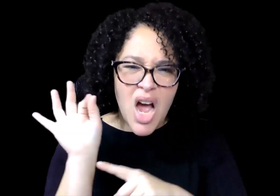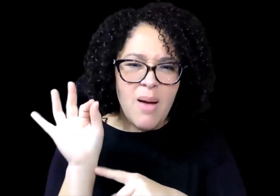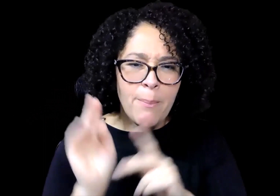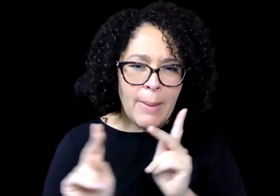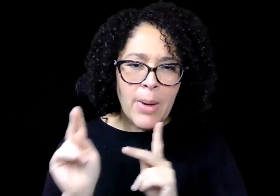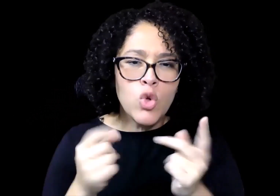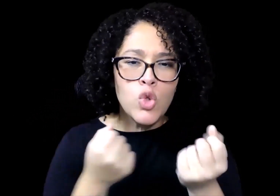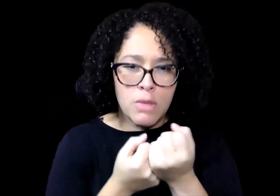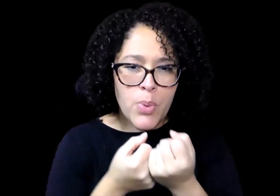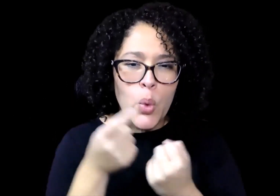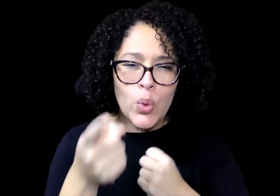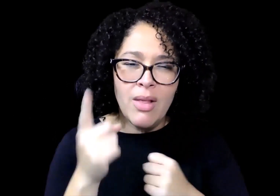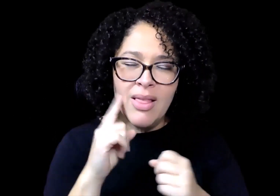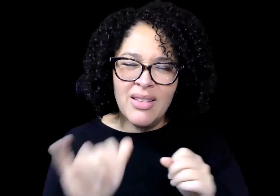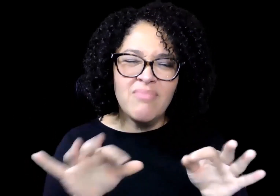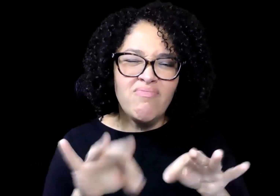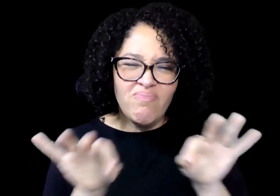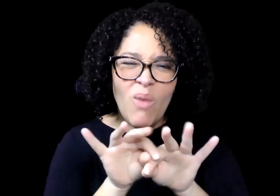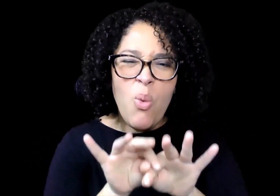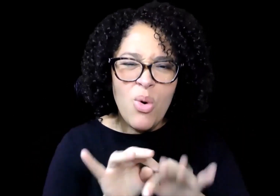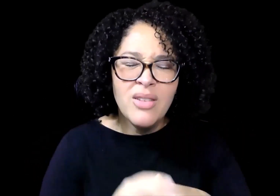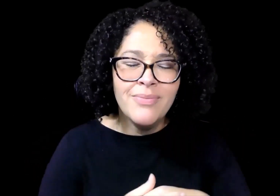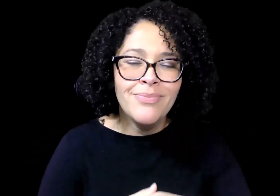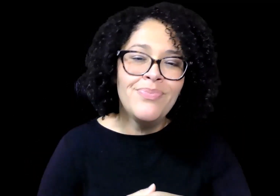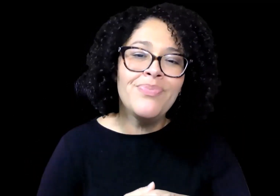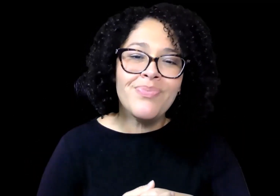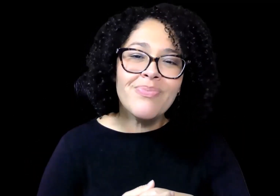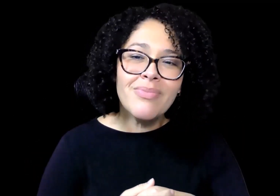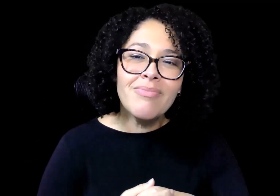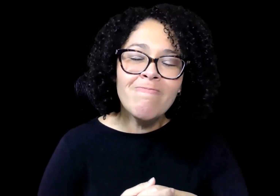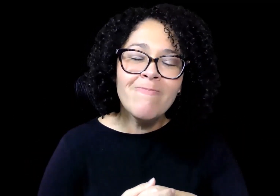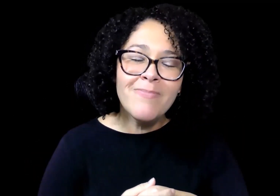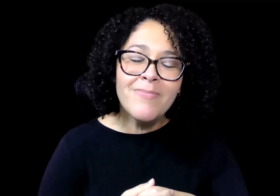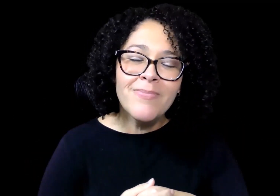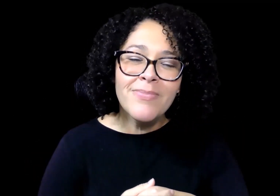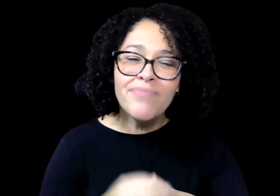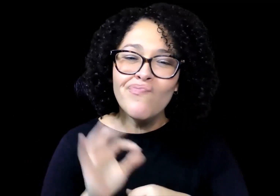be sure you have someone to support you that is really crucial